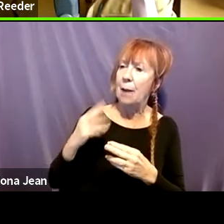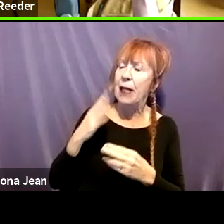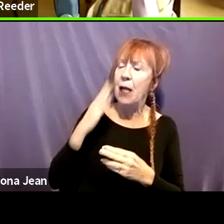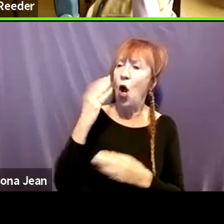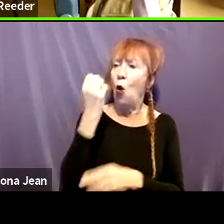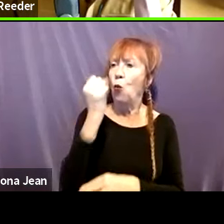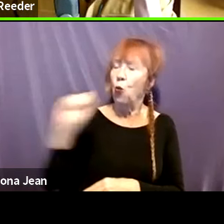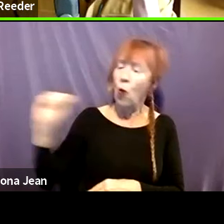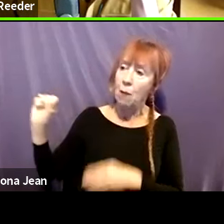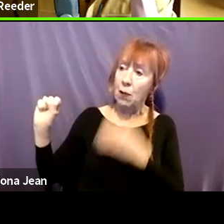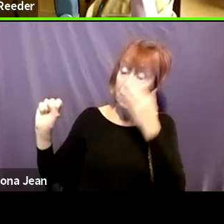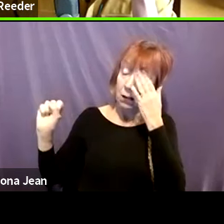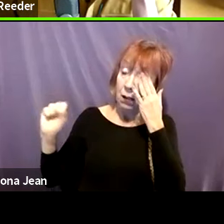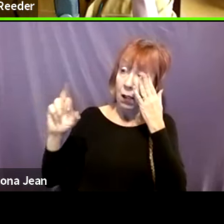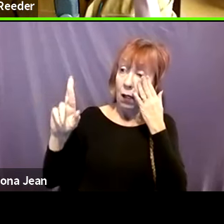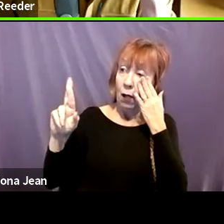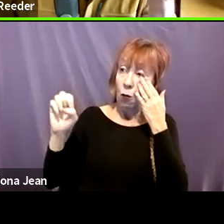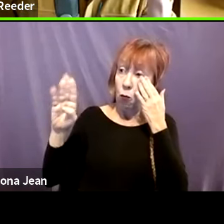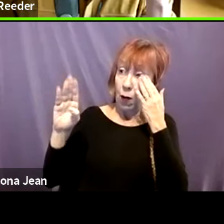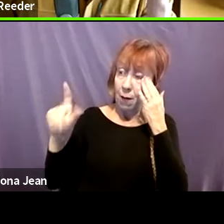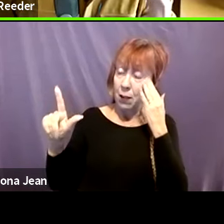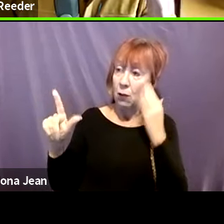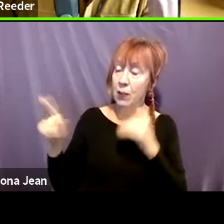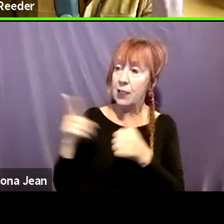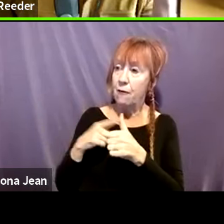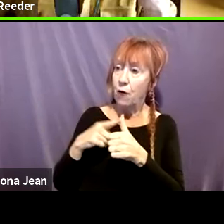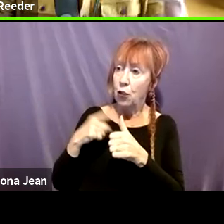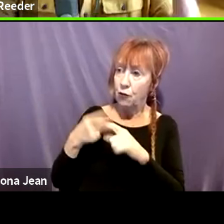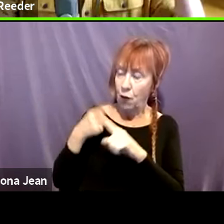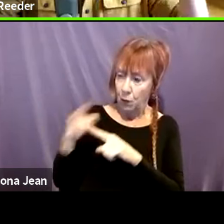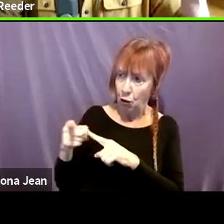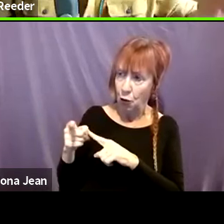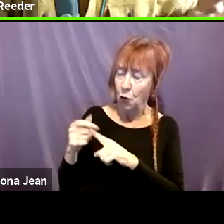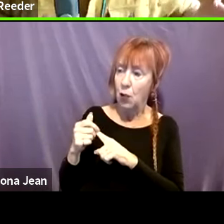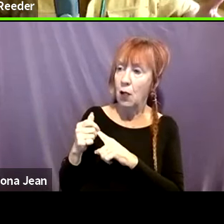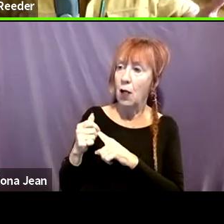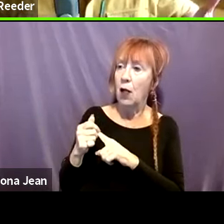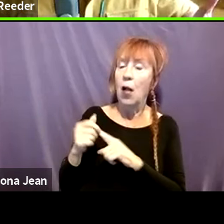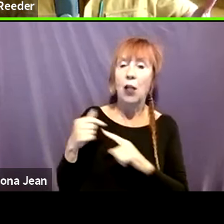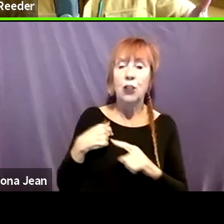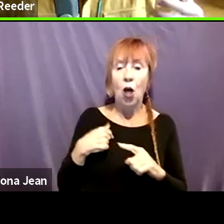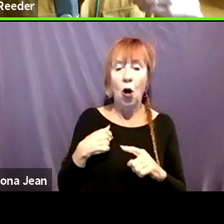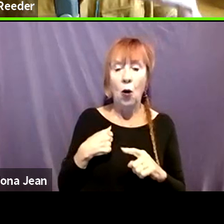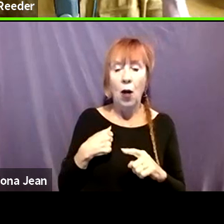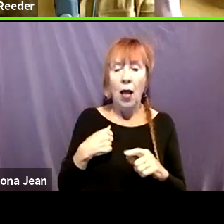coming on to the air for you, Amani. But when I looked at it, I was trying to get to know all of you guys online.